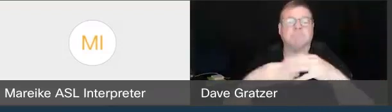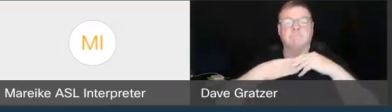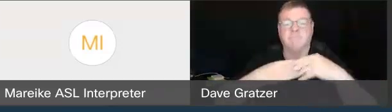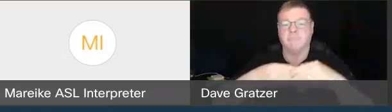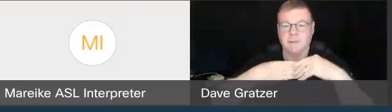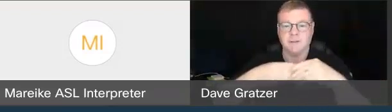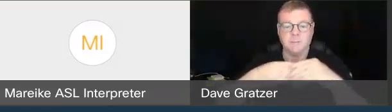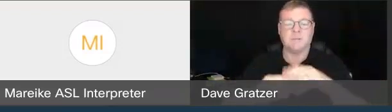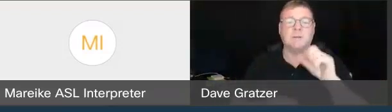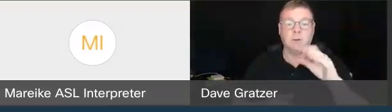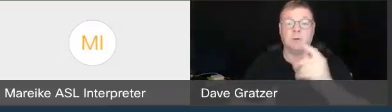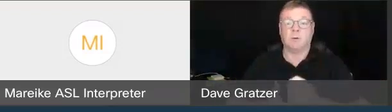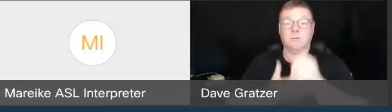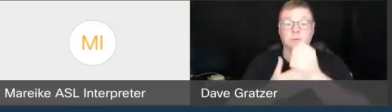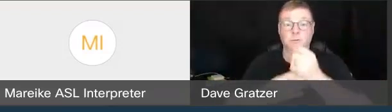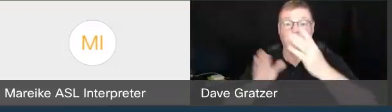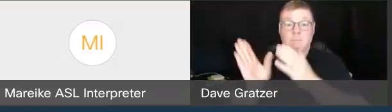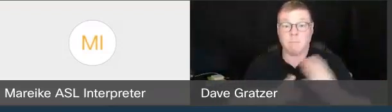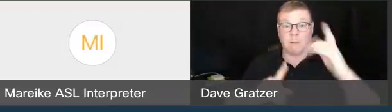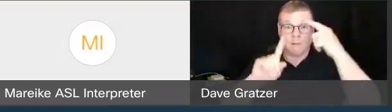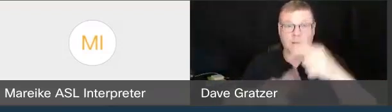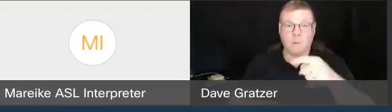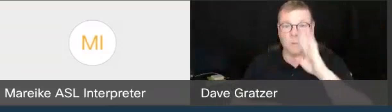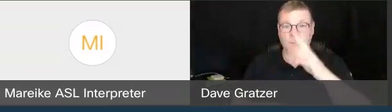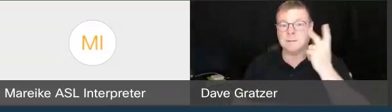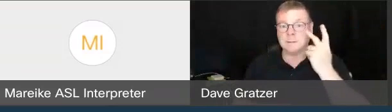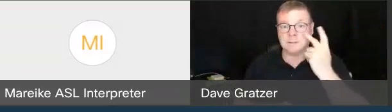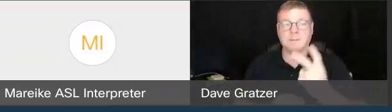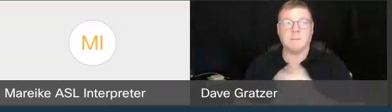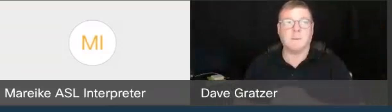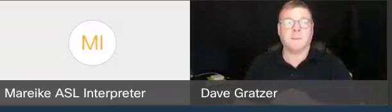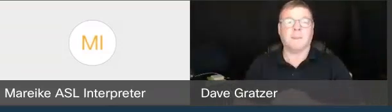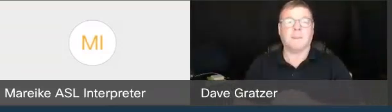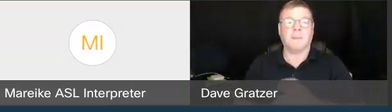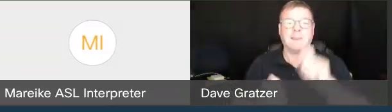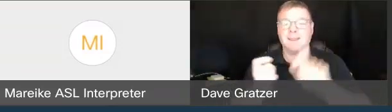So our treatment plan goals are you're gonna see them and in the exact words of our clients,